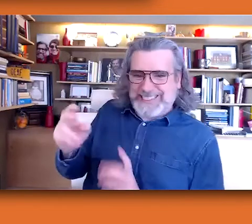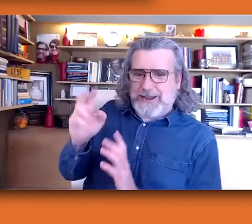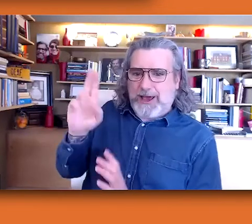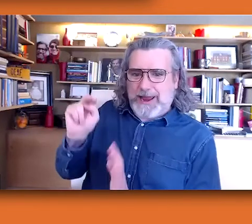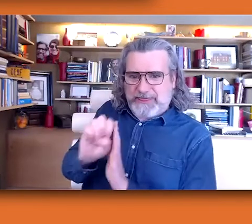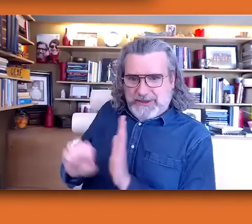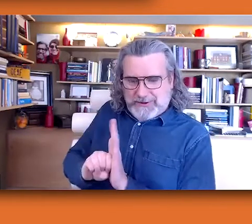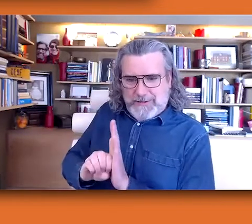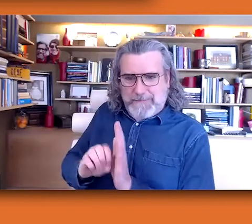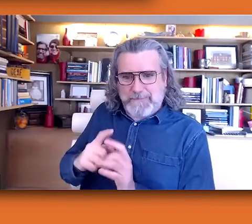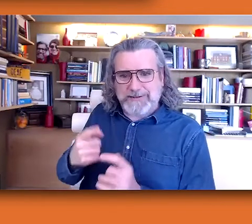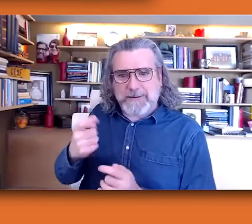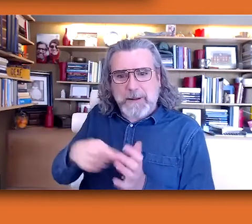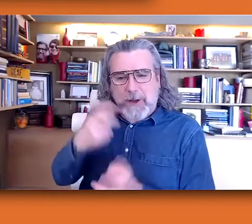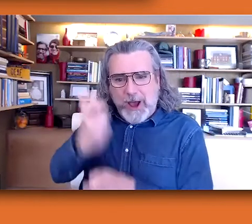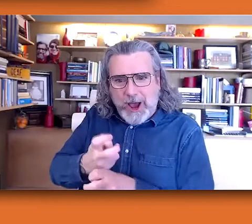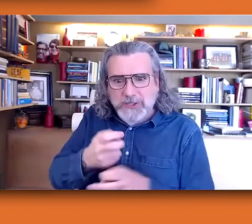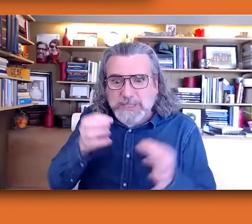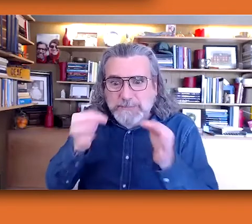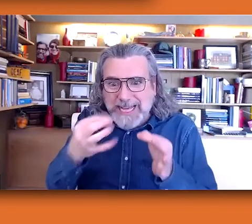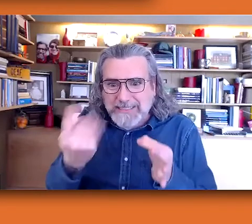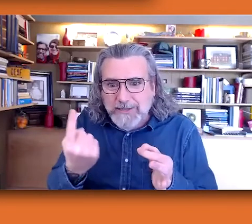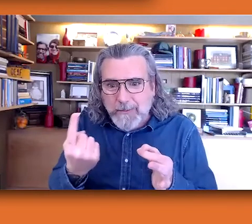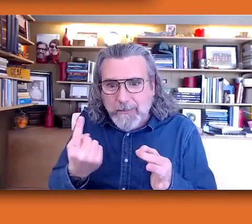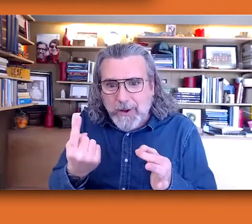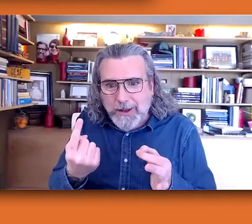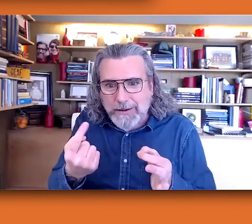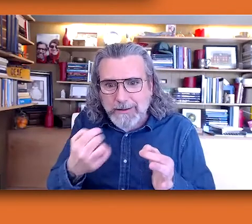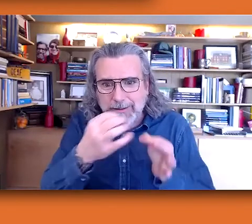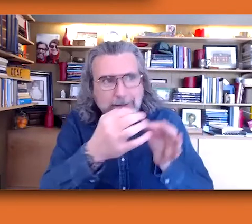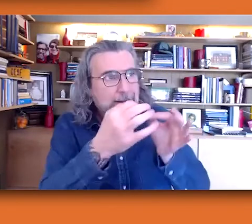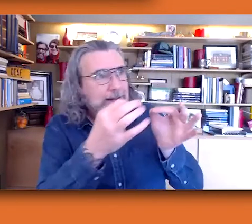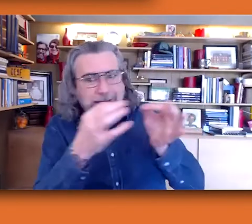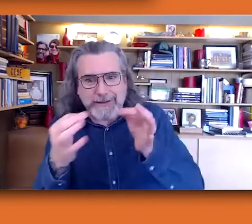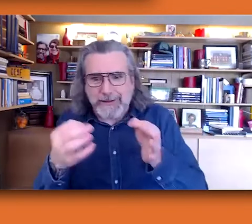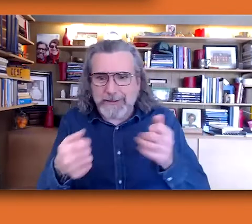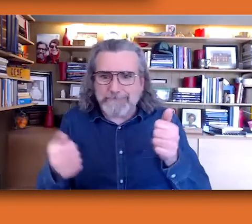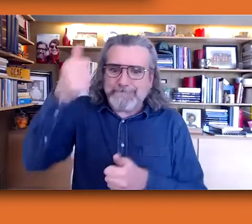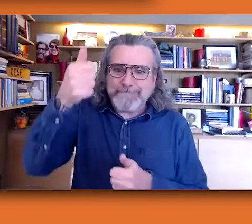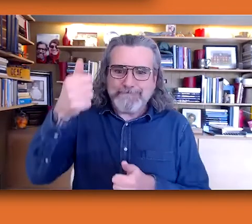if a deaf student sees something unethical, sometimes it's also difficult to explain that to someone else